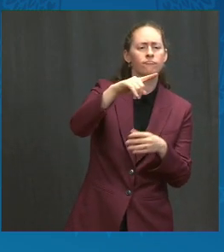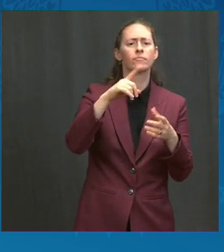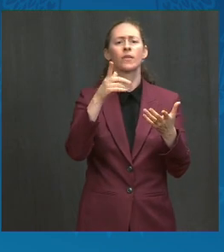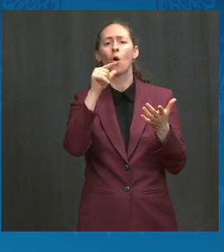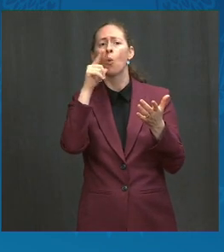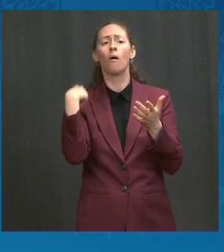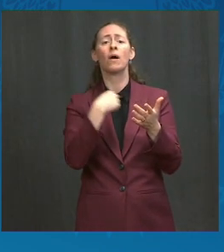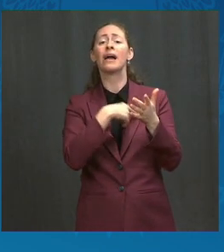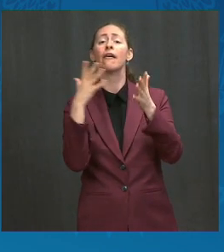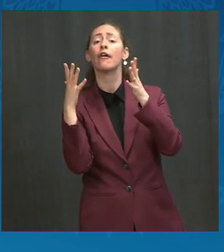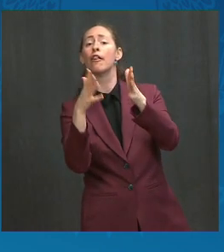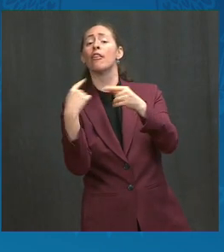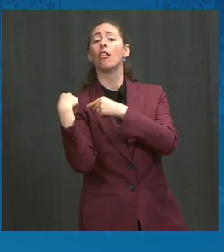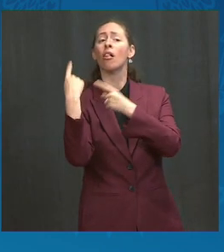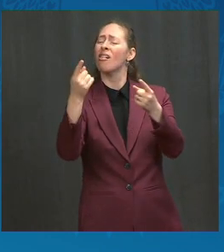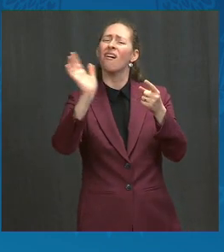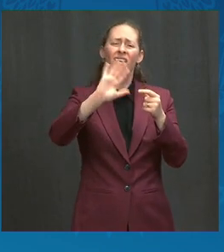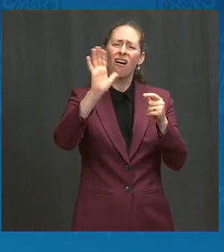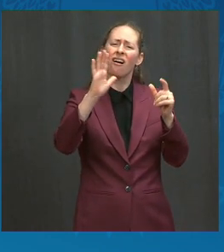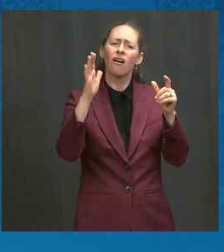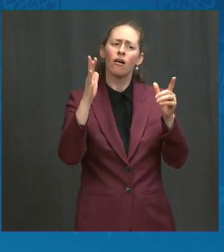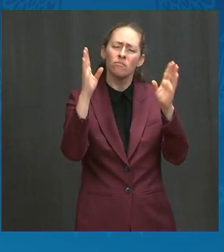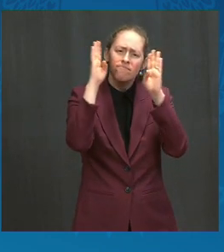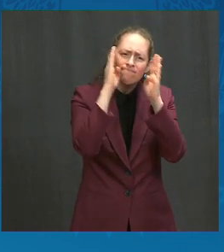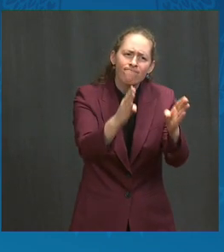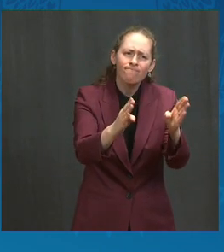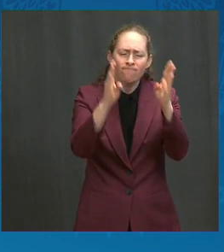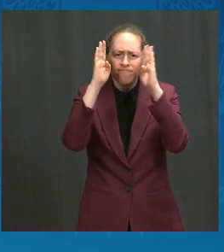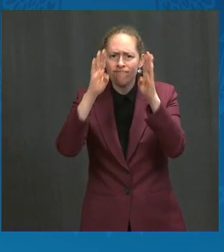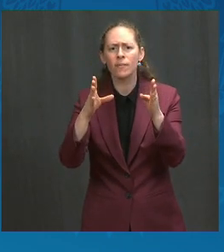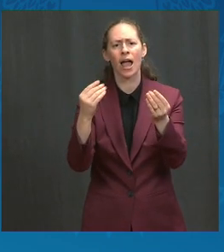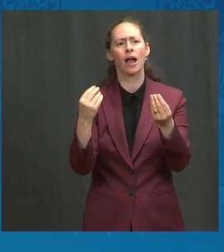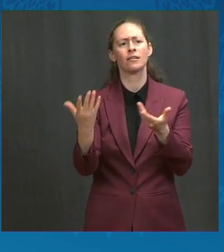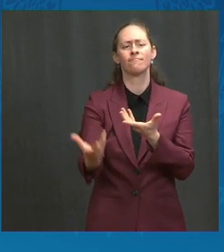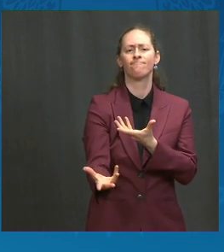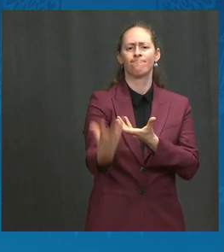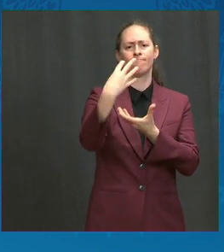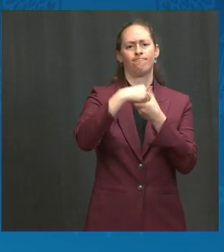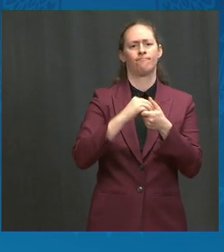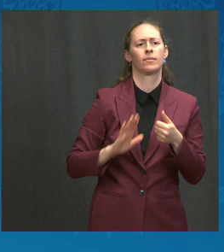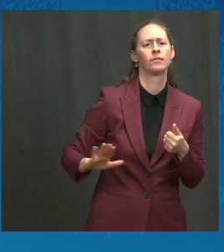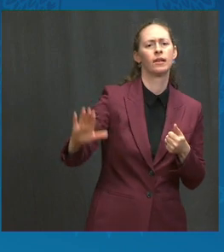Respect and embrace those whose experiences are different from your own,